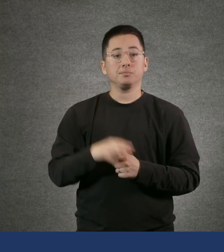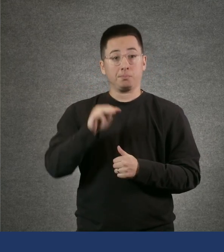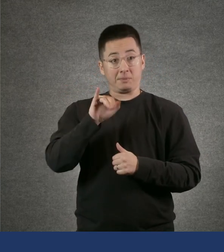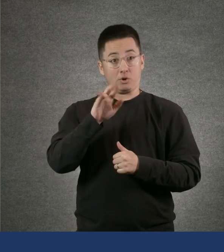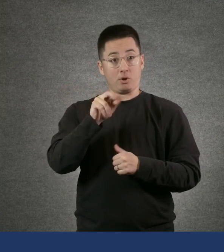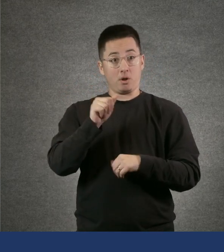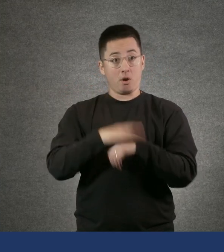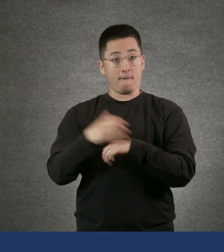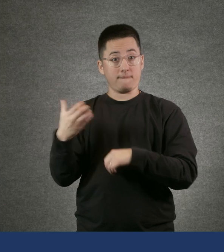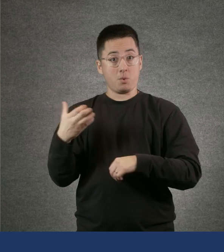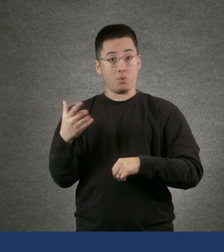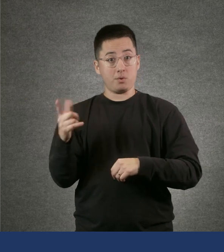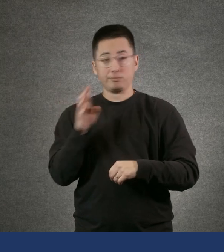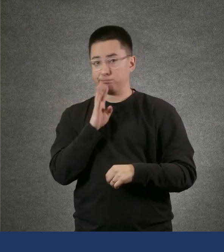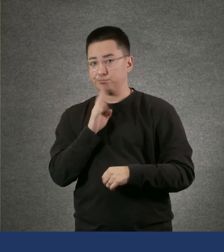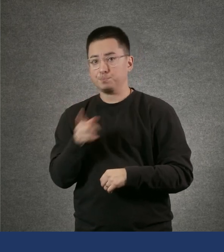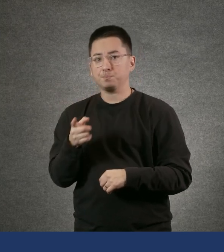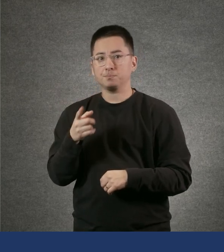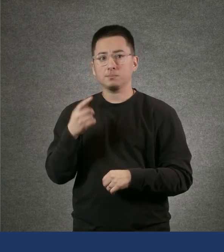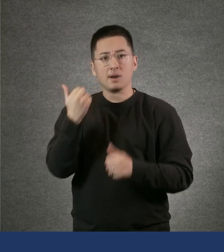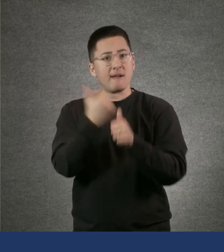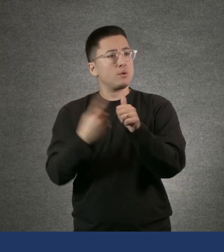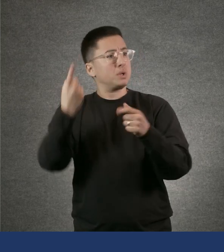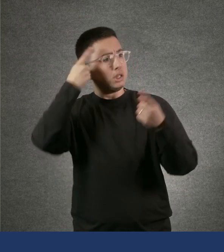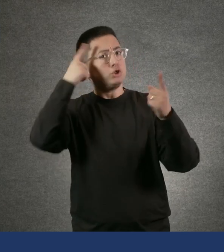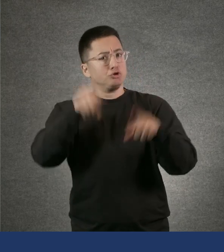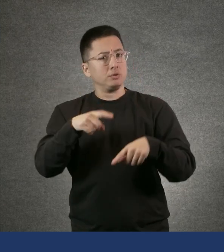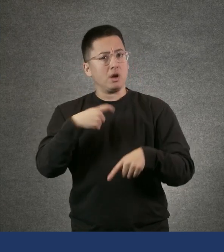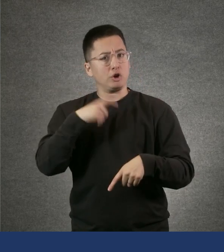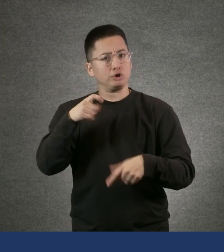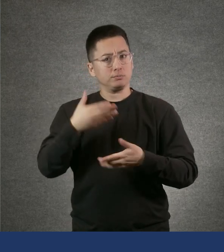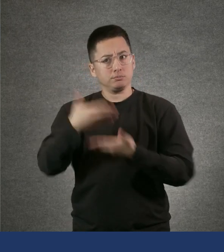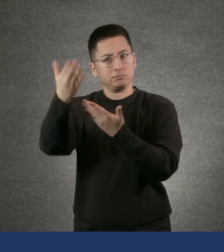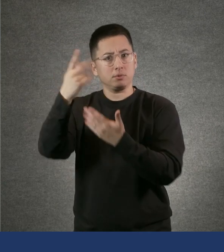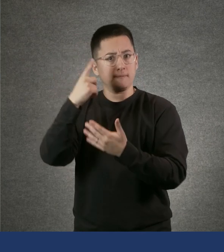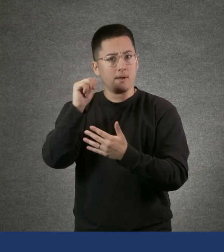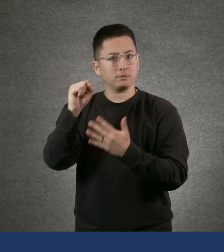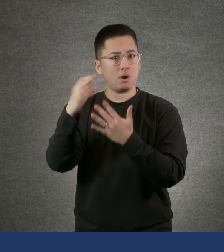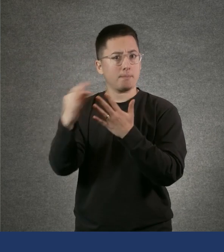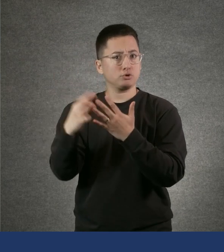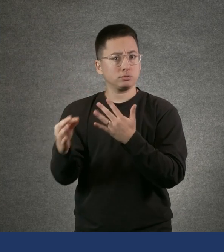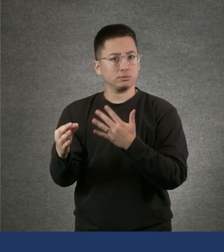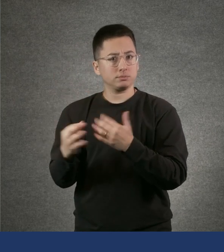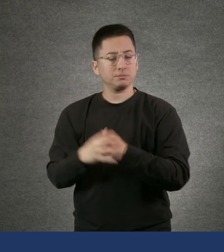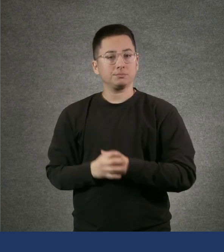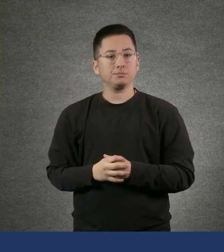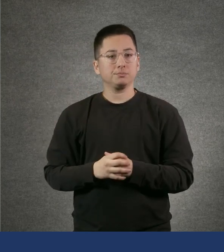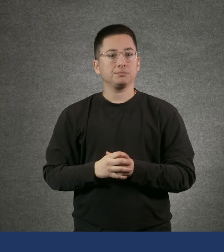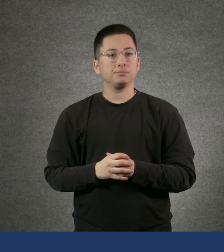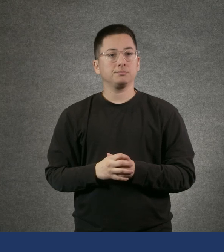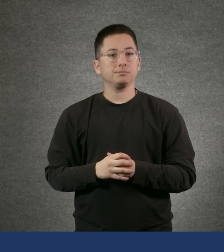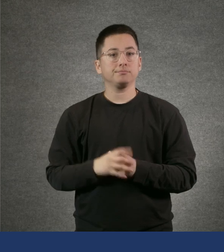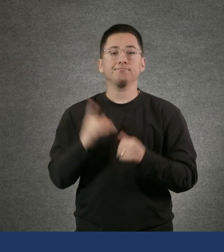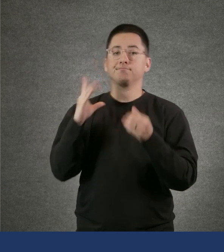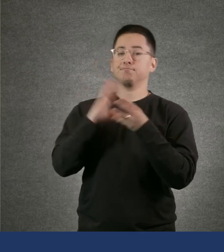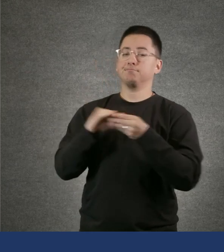Everyone agreed that I should bring it up as an option. I couldn't do my advocacy work here